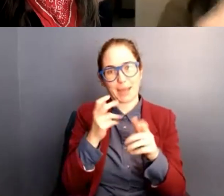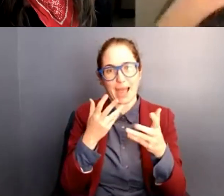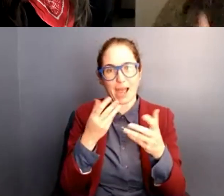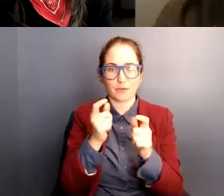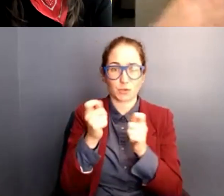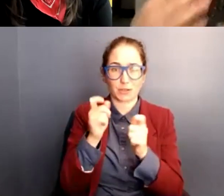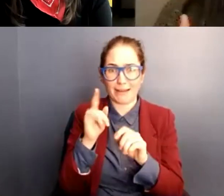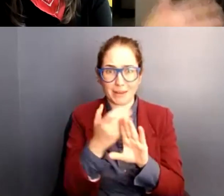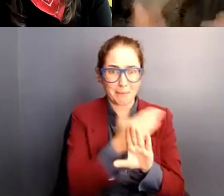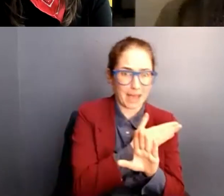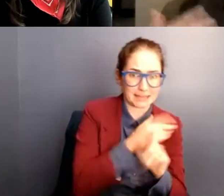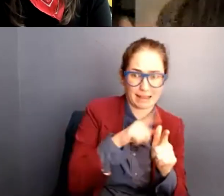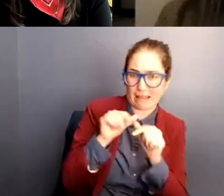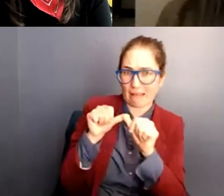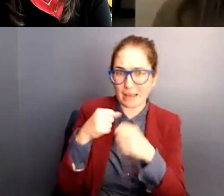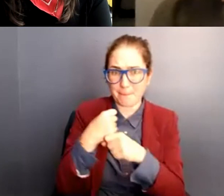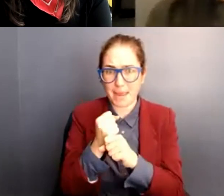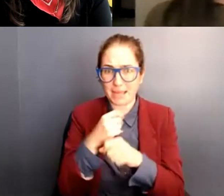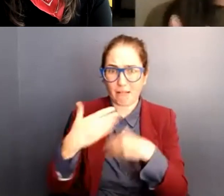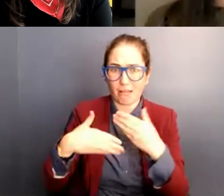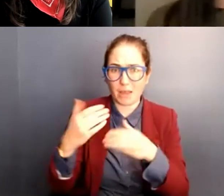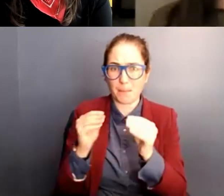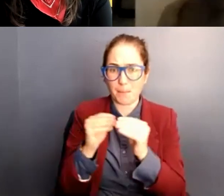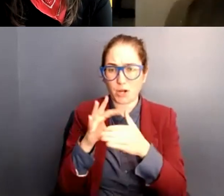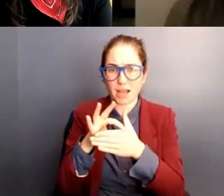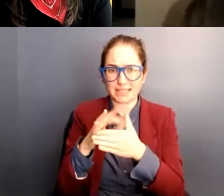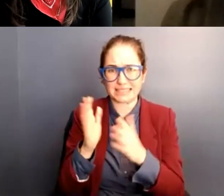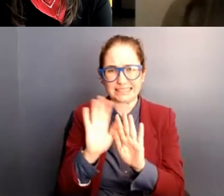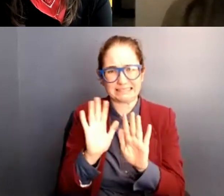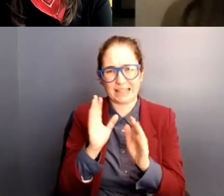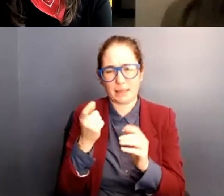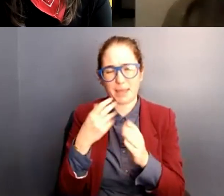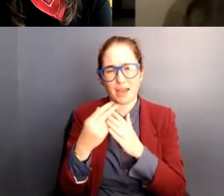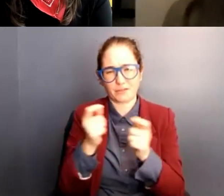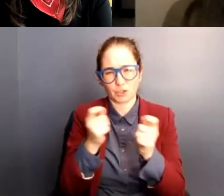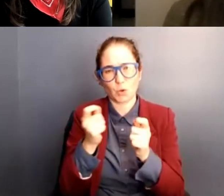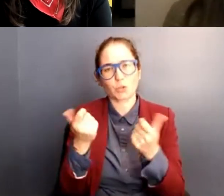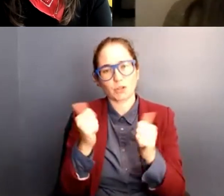the past ones and we keep making and churning out more content, it gets out of control. Definitely be like from here on out we're